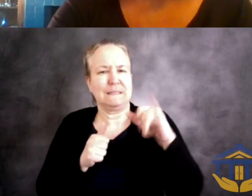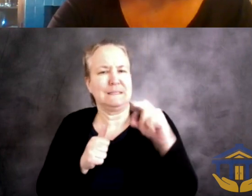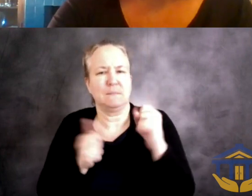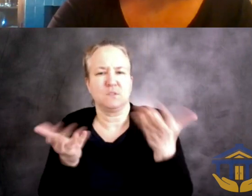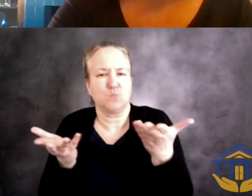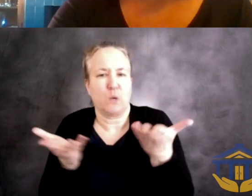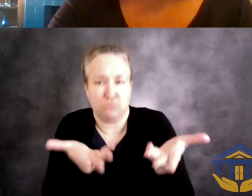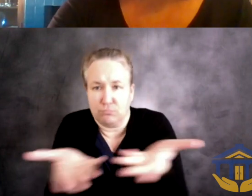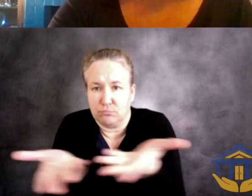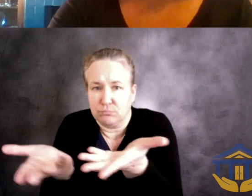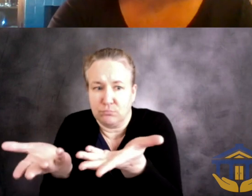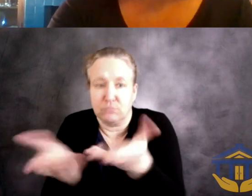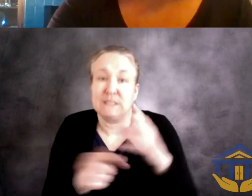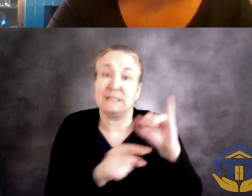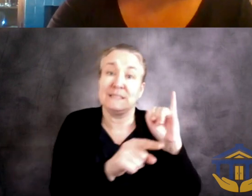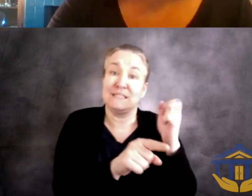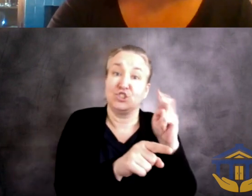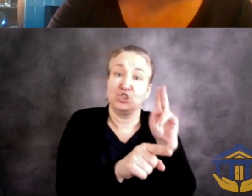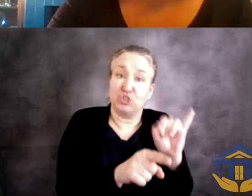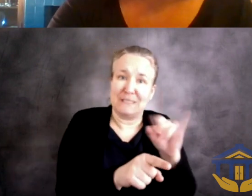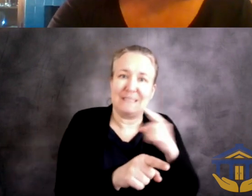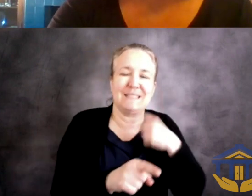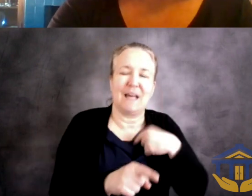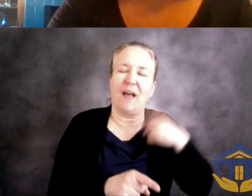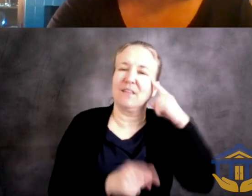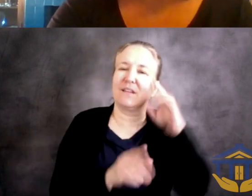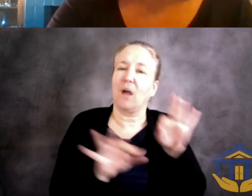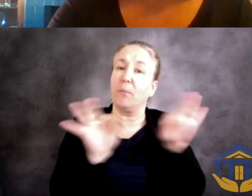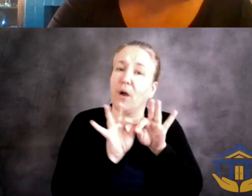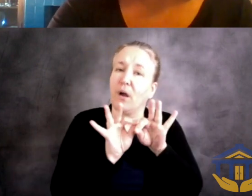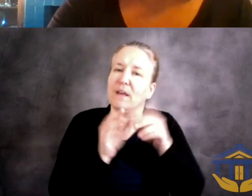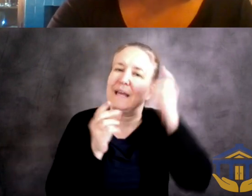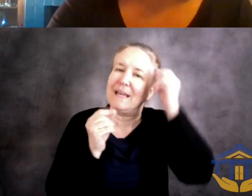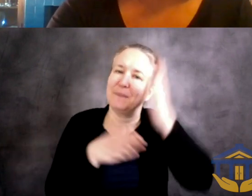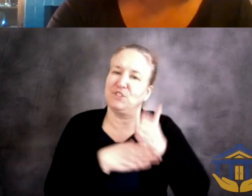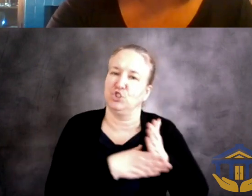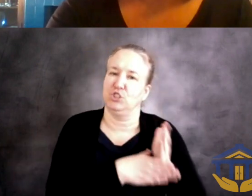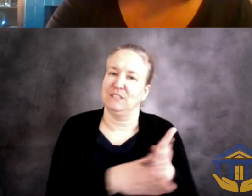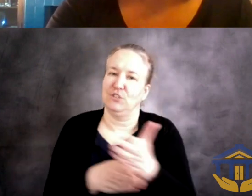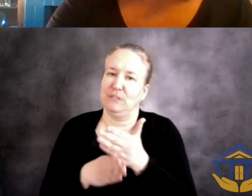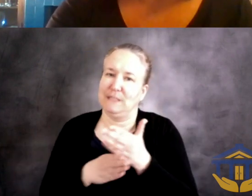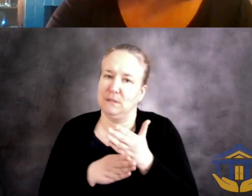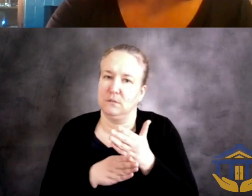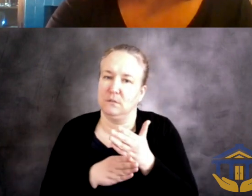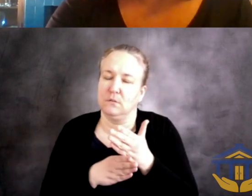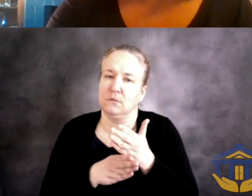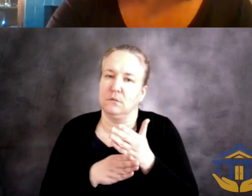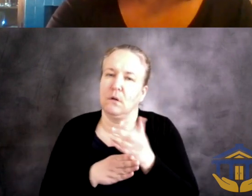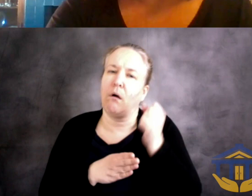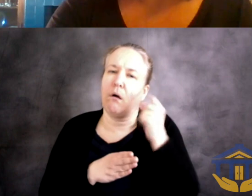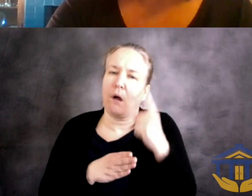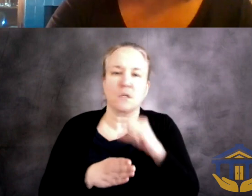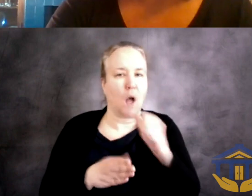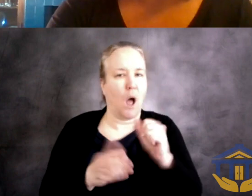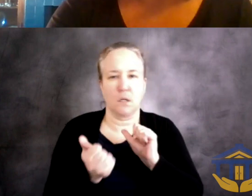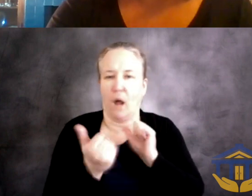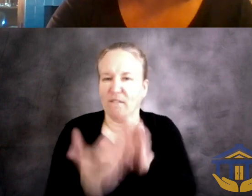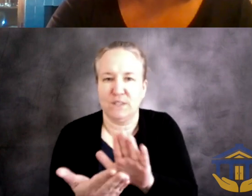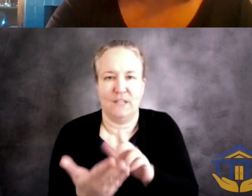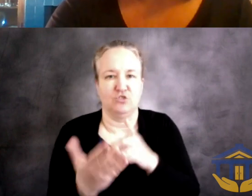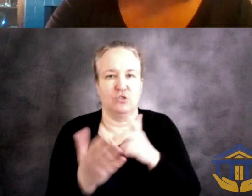I think sharing that kind of information in as non-confrontational way as possible and